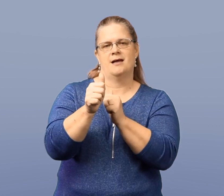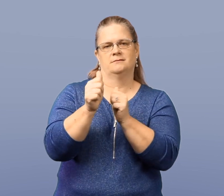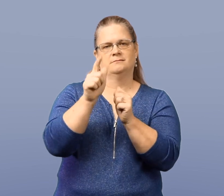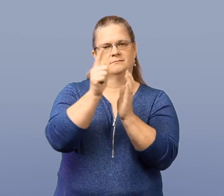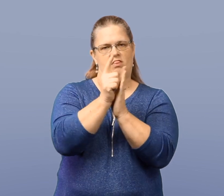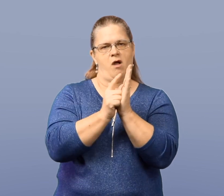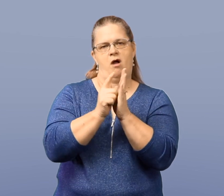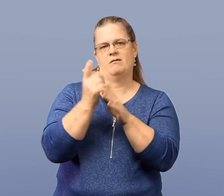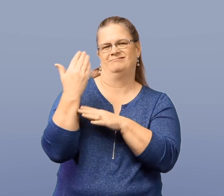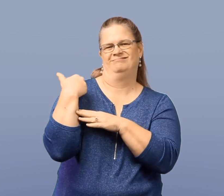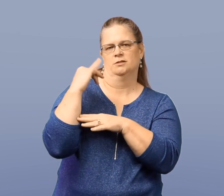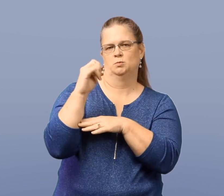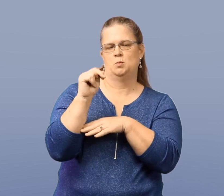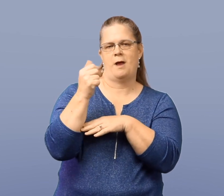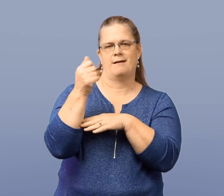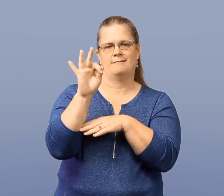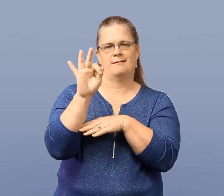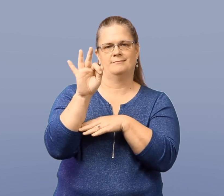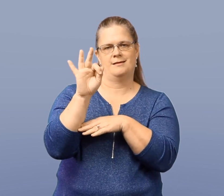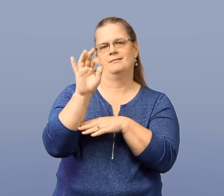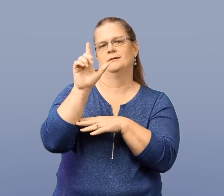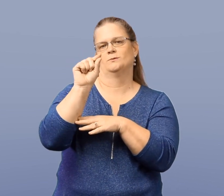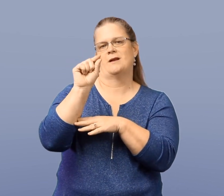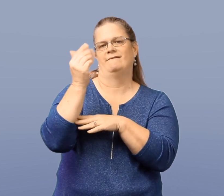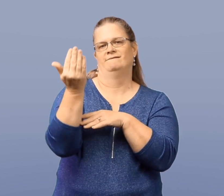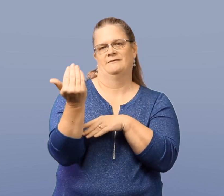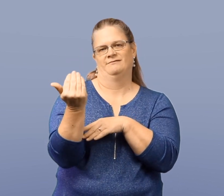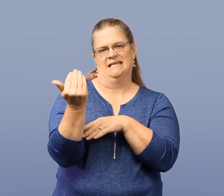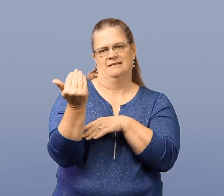Texas recently passed a law, June 19, 2015,